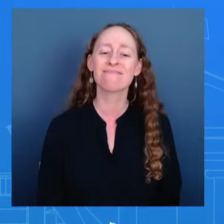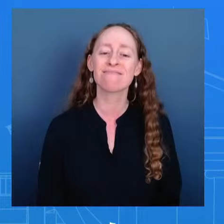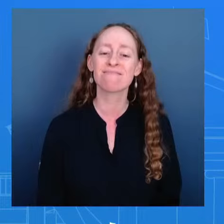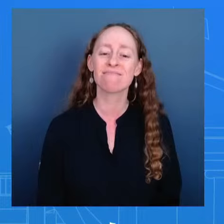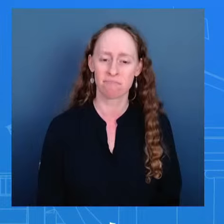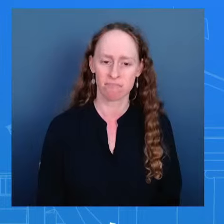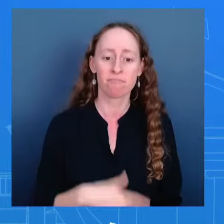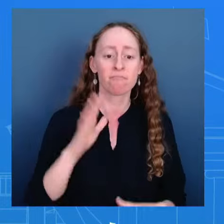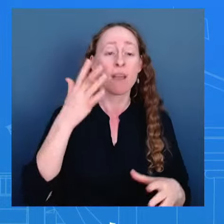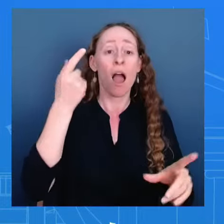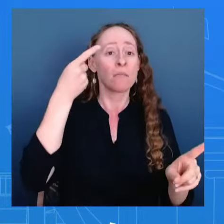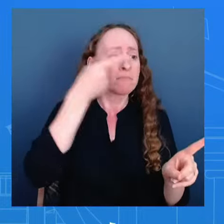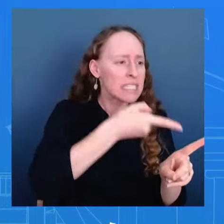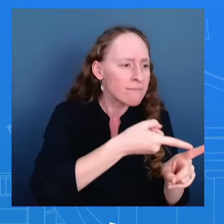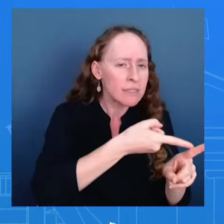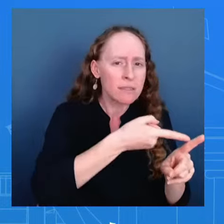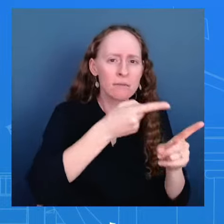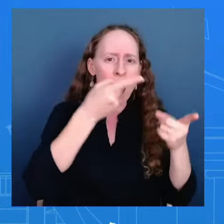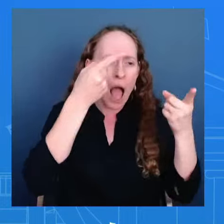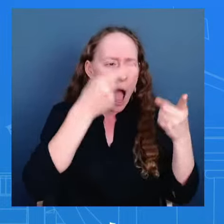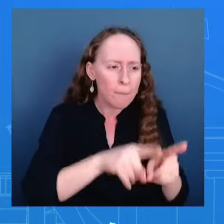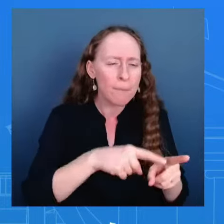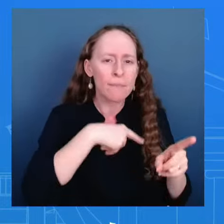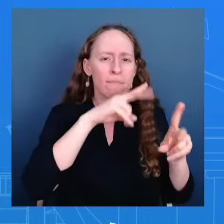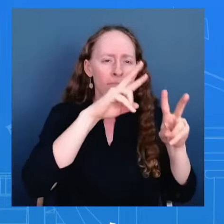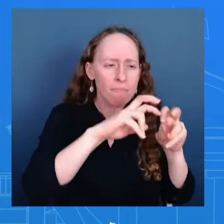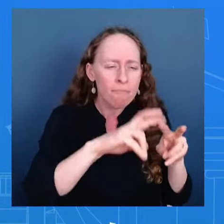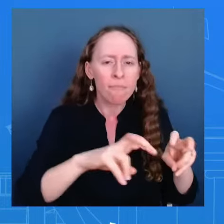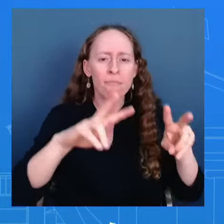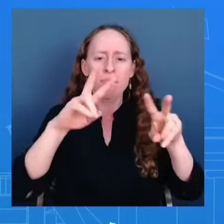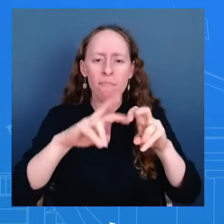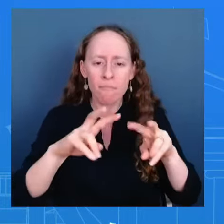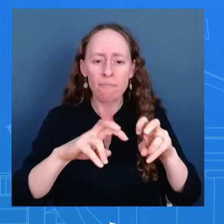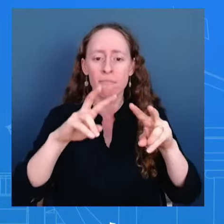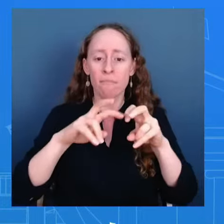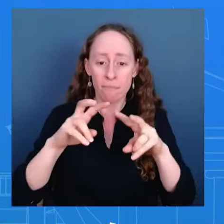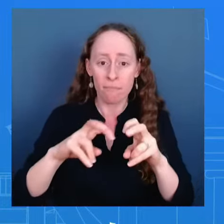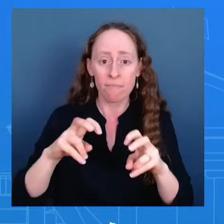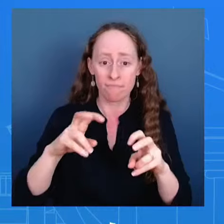I don't know in the case of… This just happened two days ago, so I don't know what we know about this,